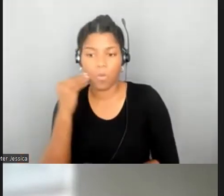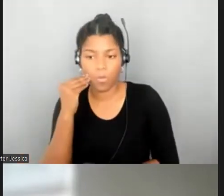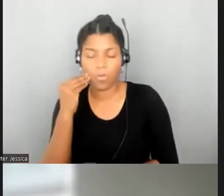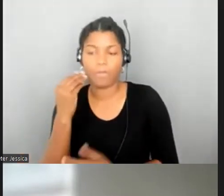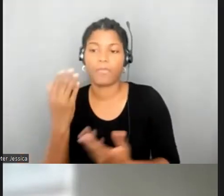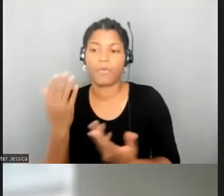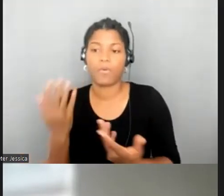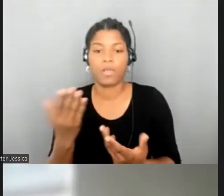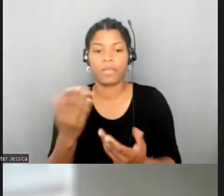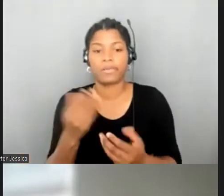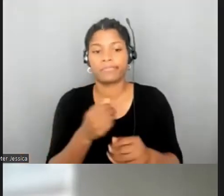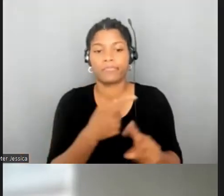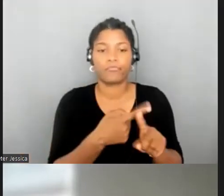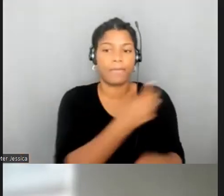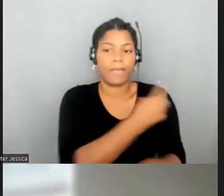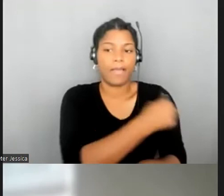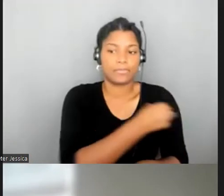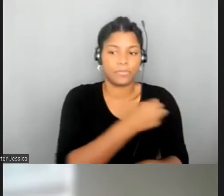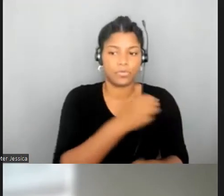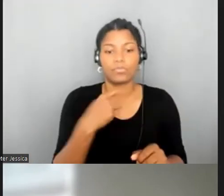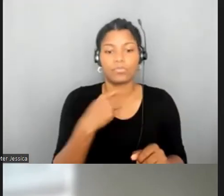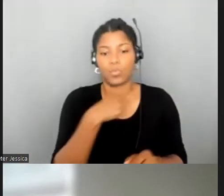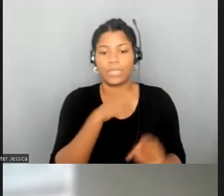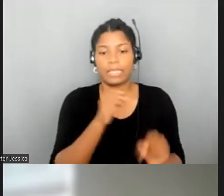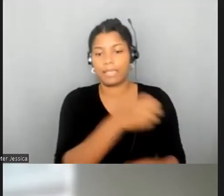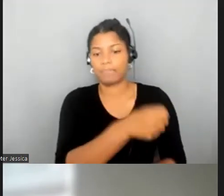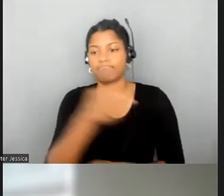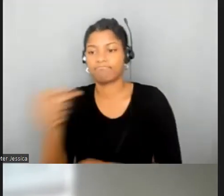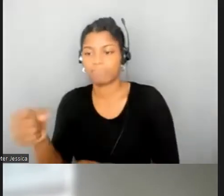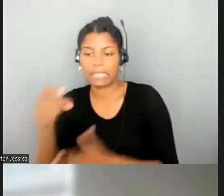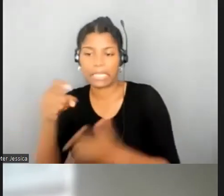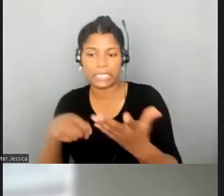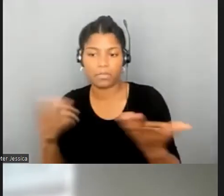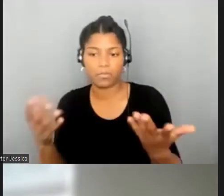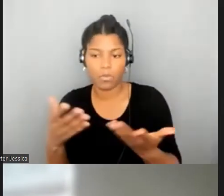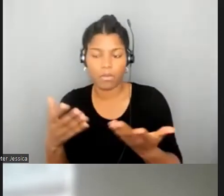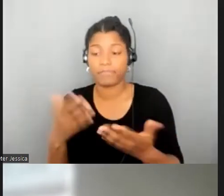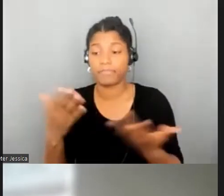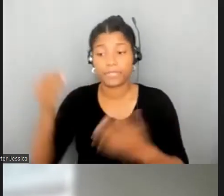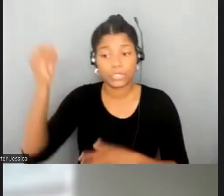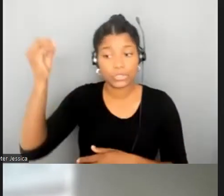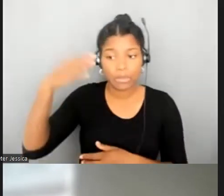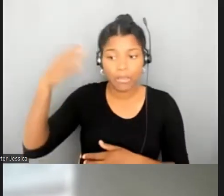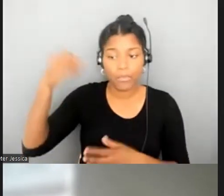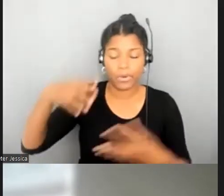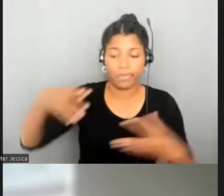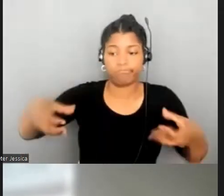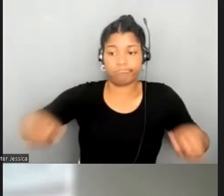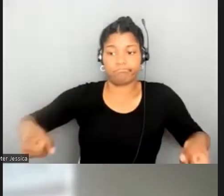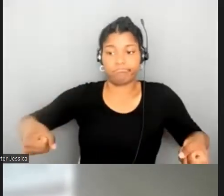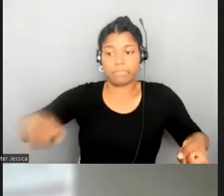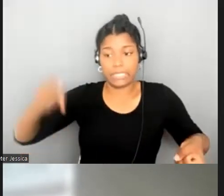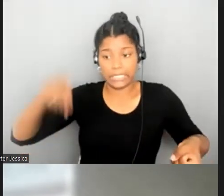can get a toilet riser or grab bars, handheld shower head, we can get those out to them